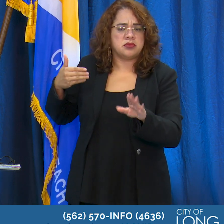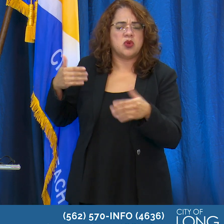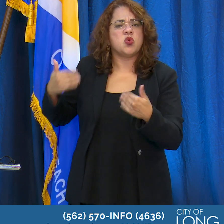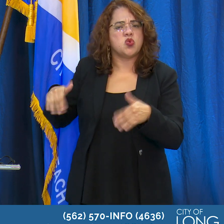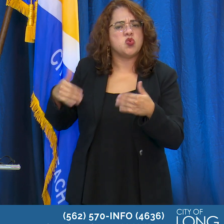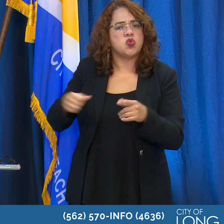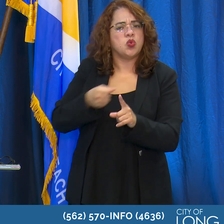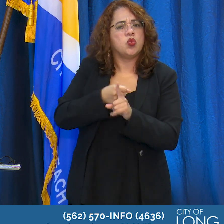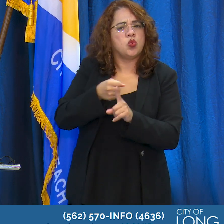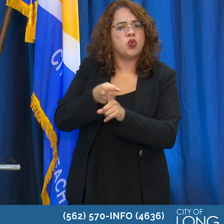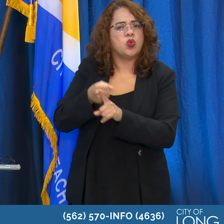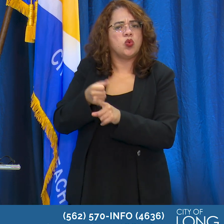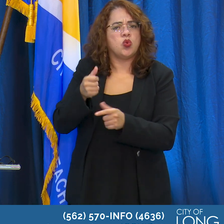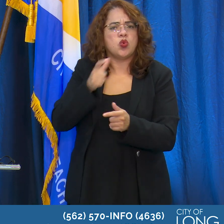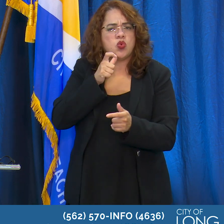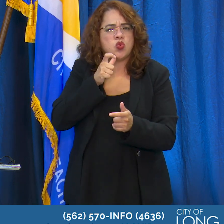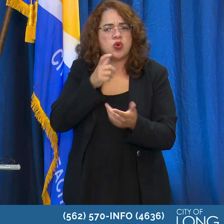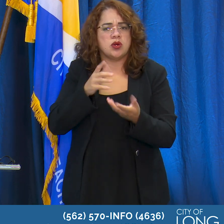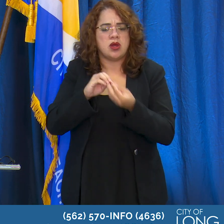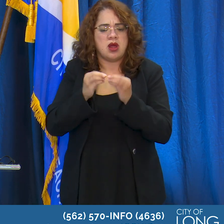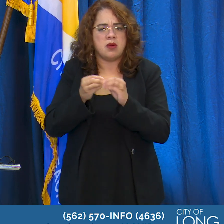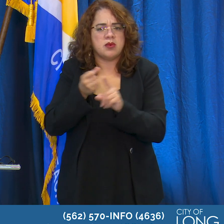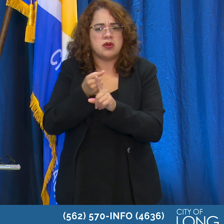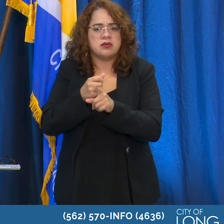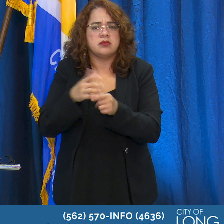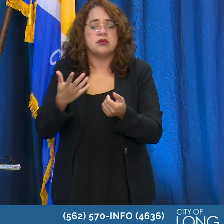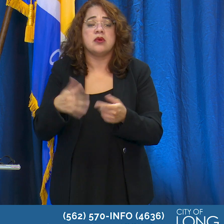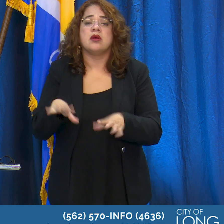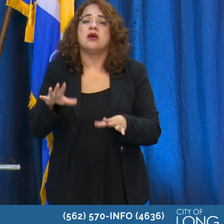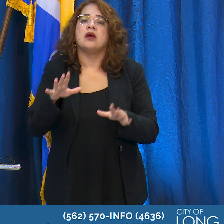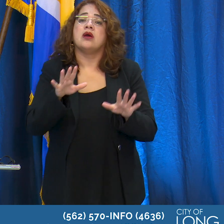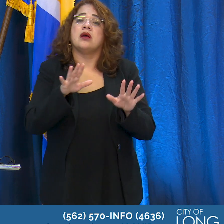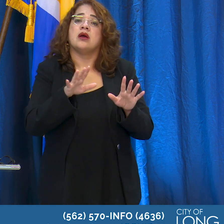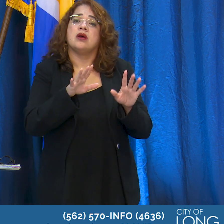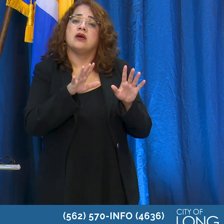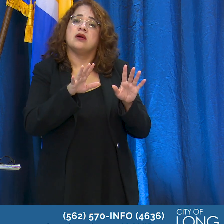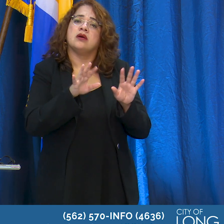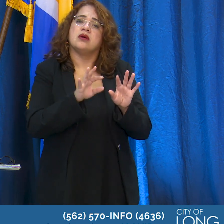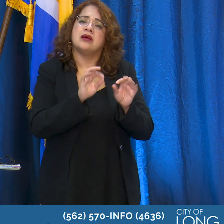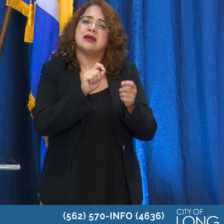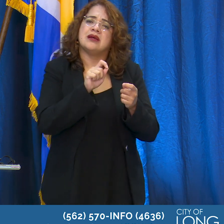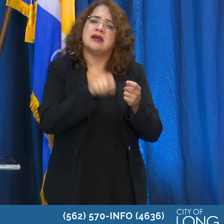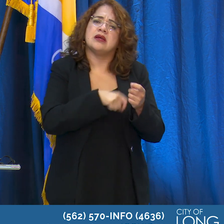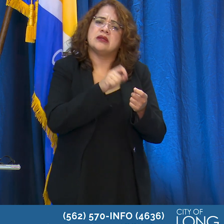And number two, can you share what the specific positive testing rate is right now?